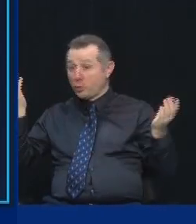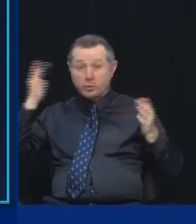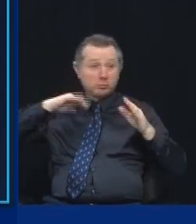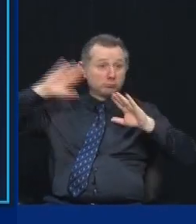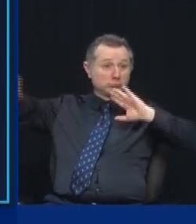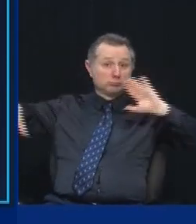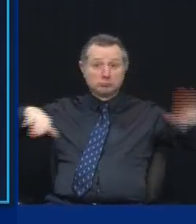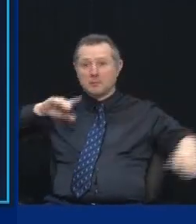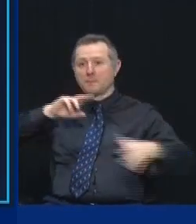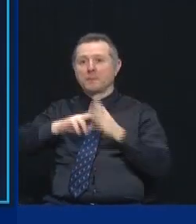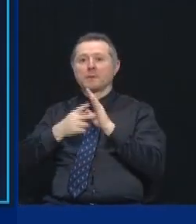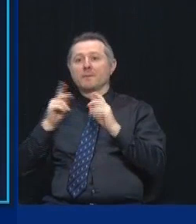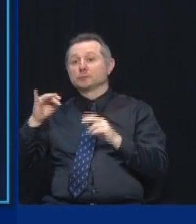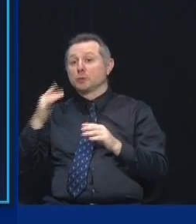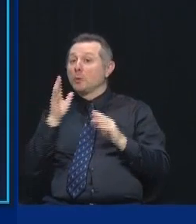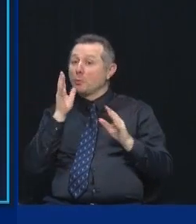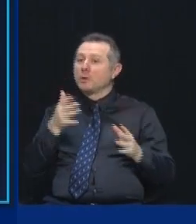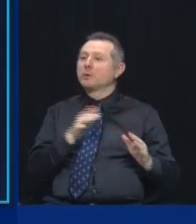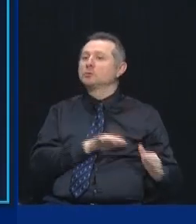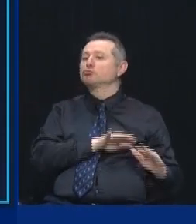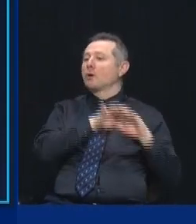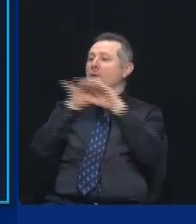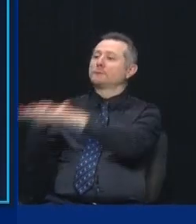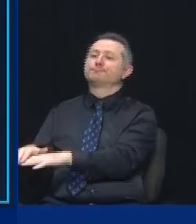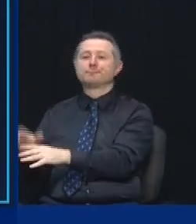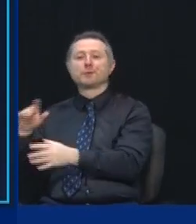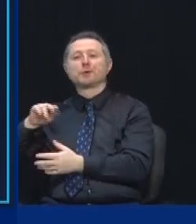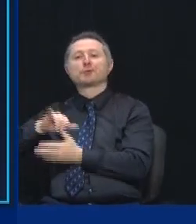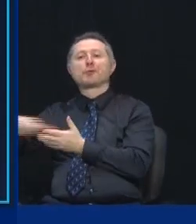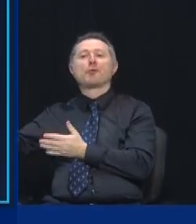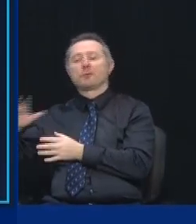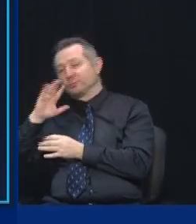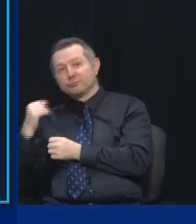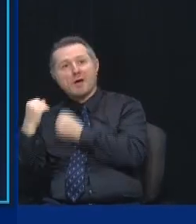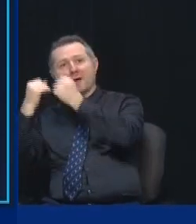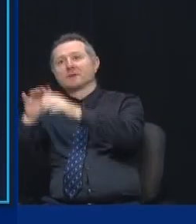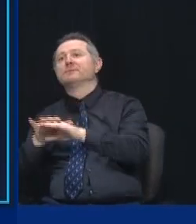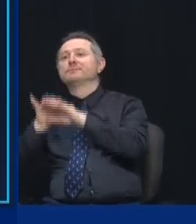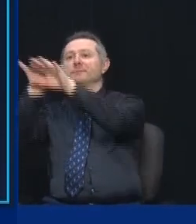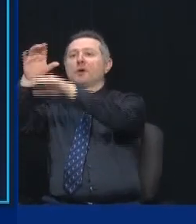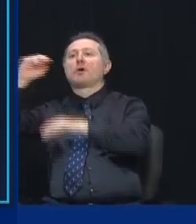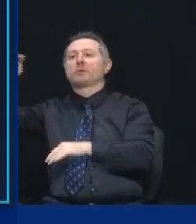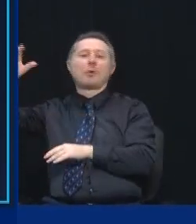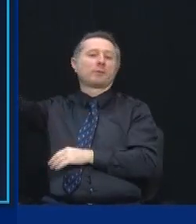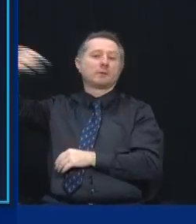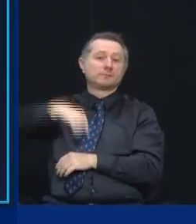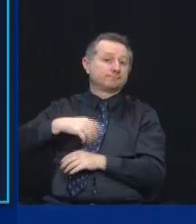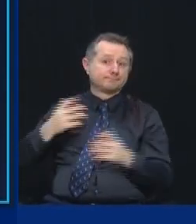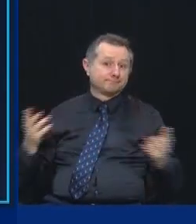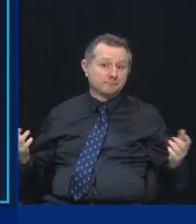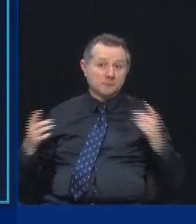IF WE ARE NOT COORDINATED WHAT YOU'LL DO IS YOU'LL DRIVE PEOPLE FROM NEW JERSEY TO COME TO NEW YORK.